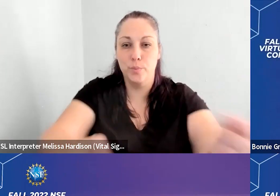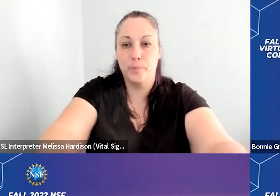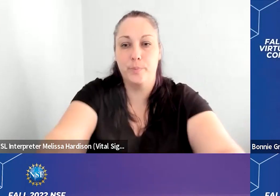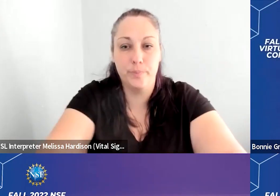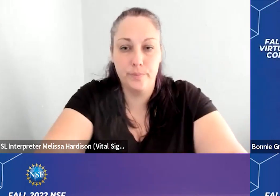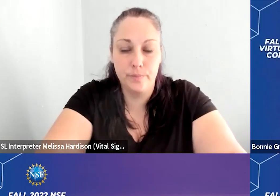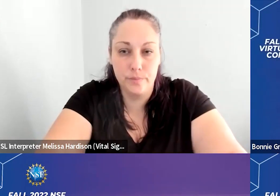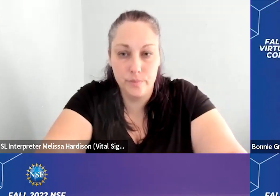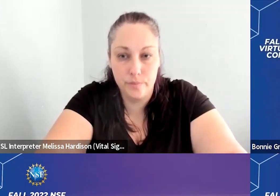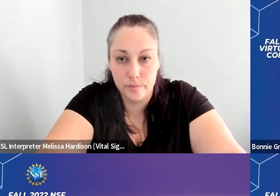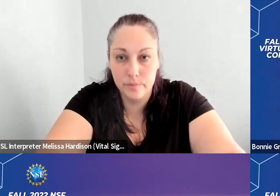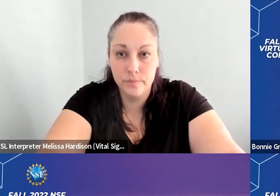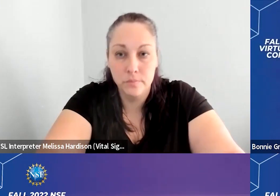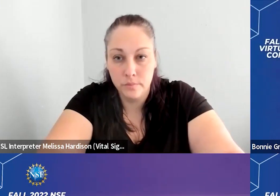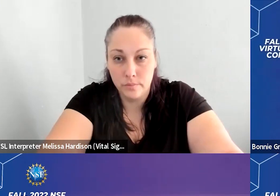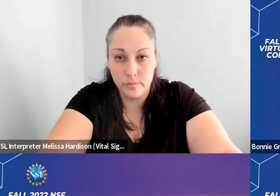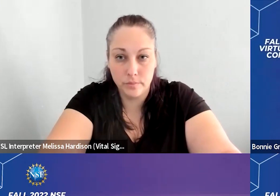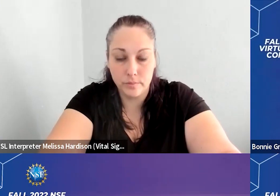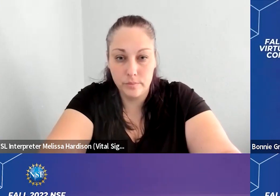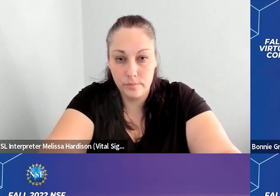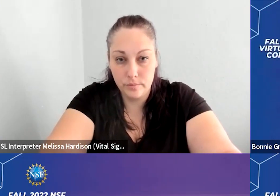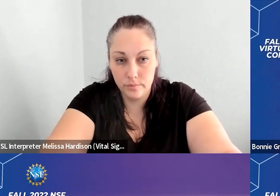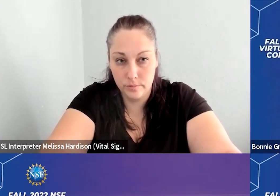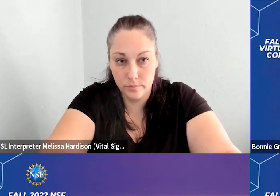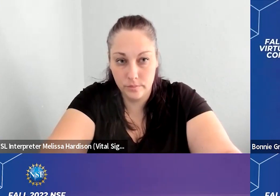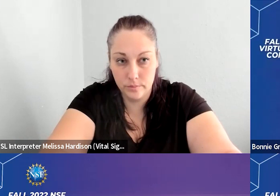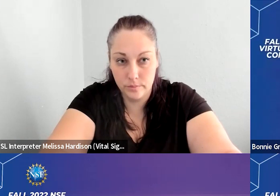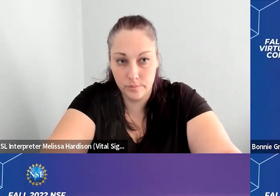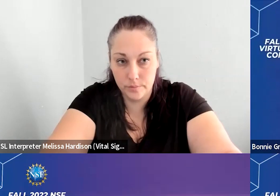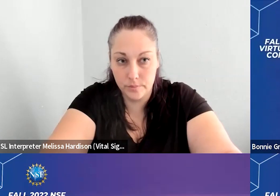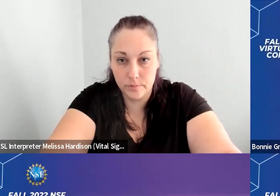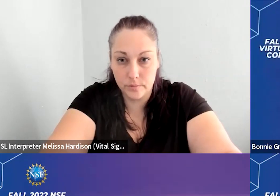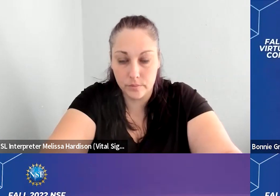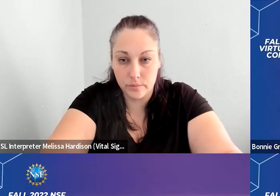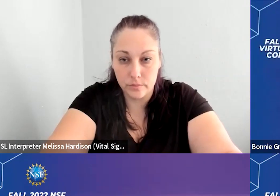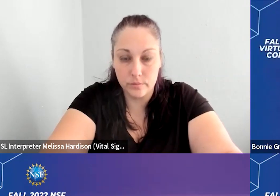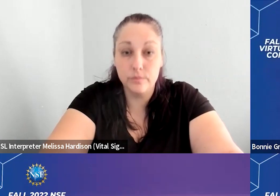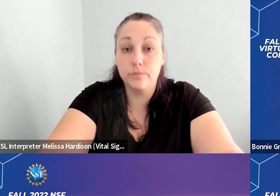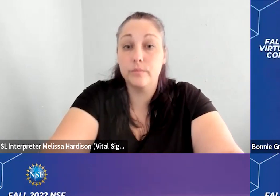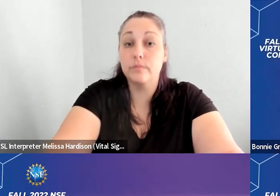Alright, so Shiru has a question about can the partnerships